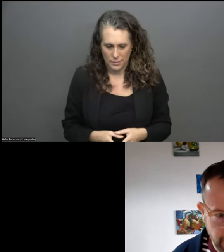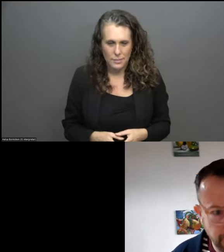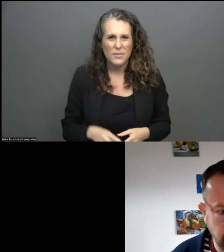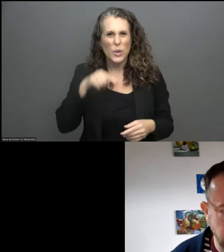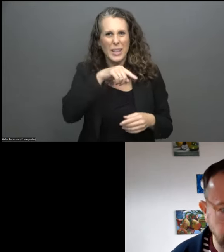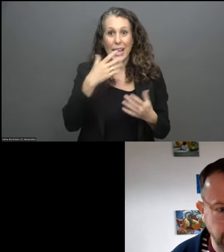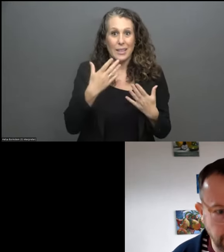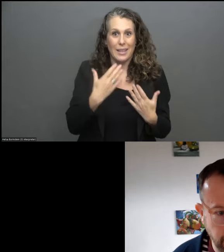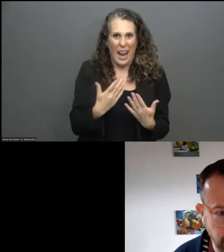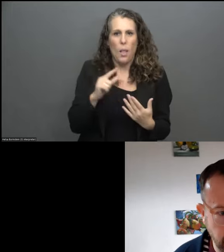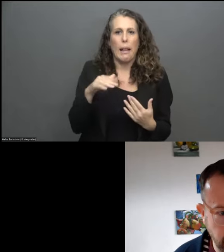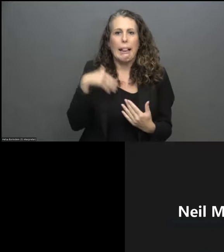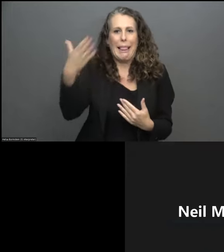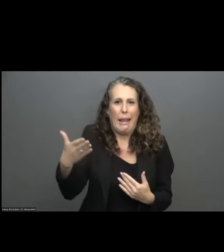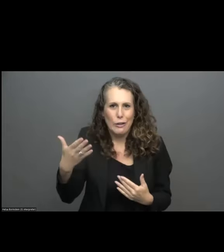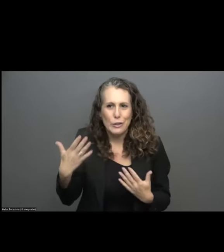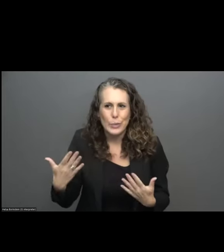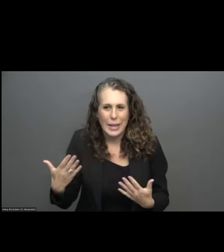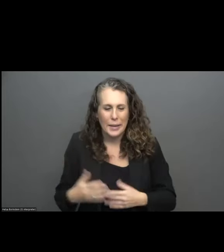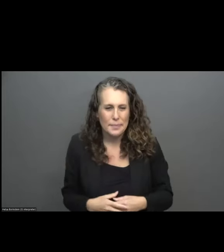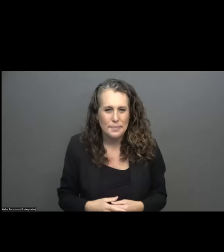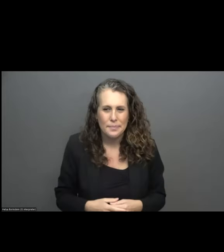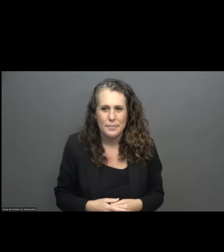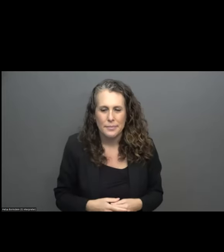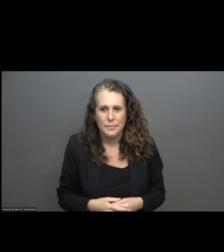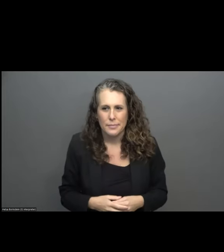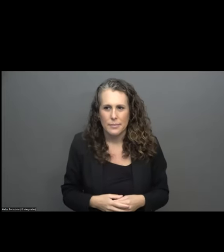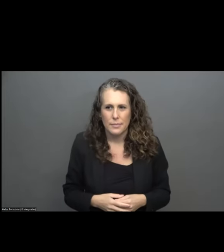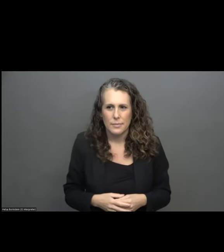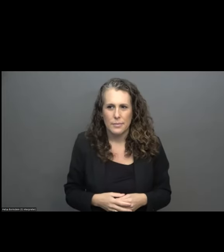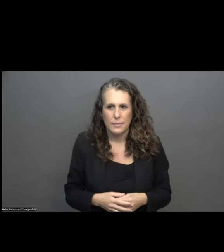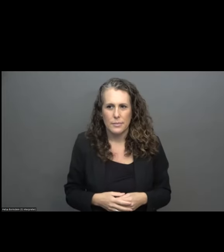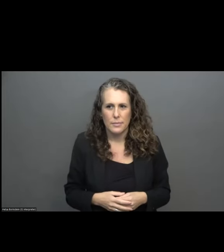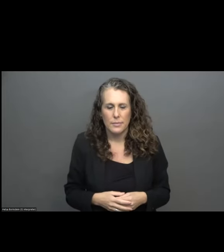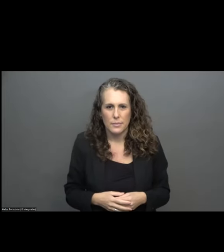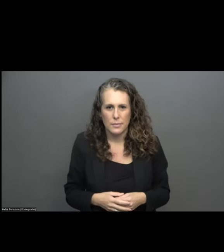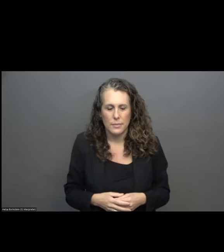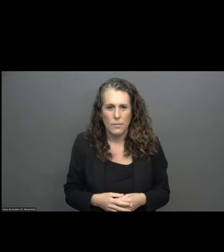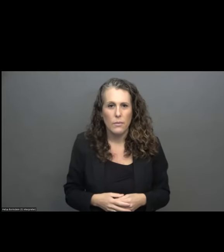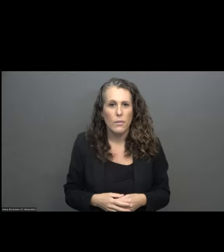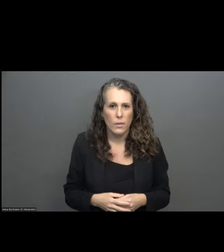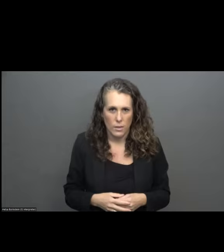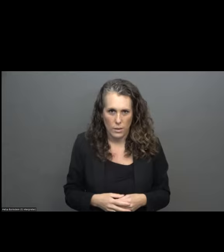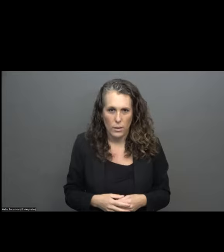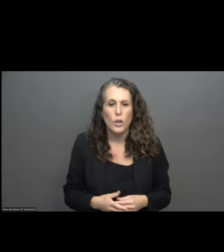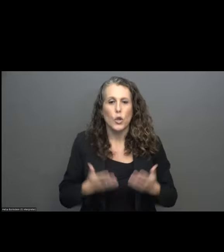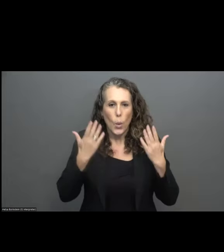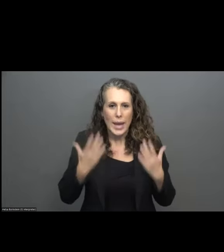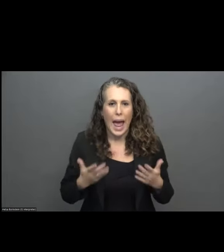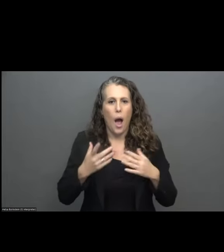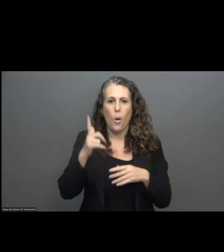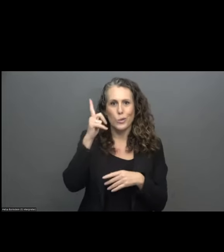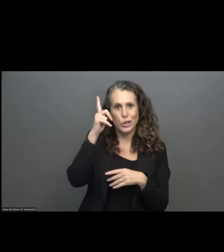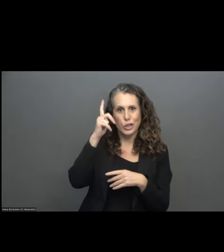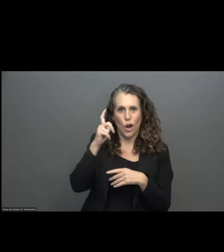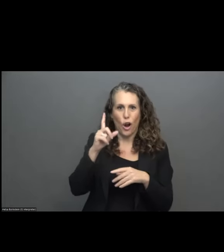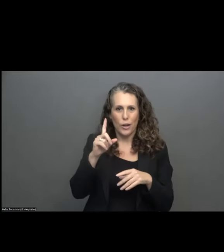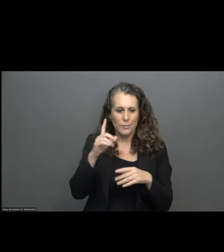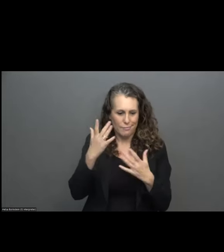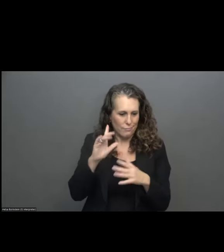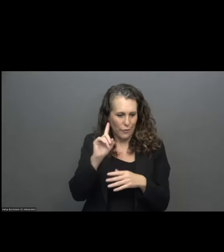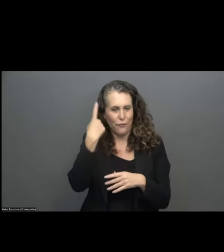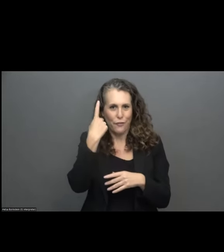09:54:46 So with this we already move into the first session, which is called good corporate